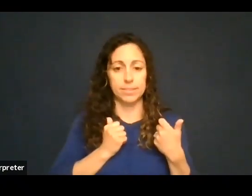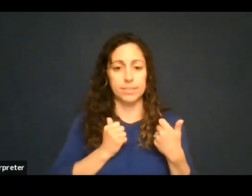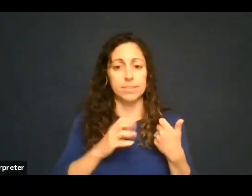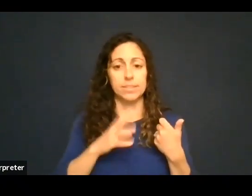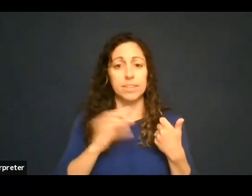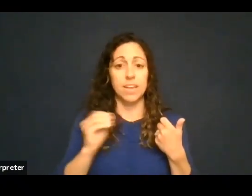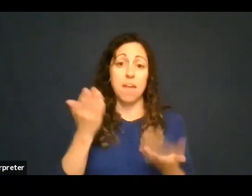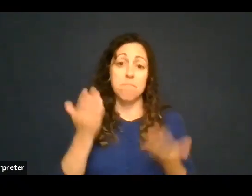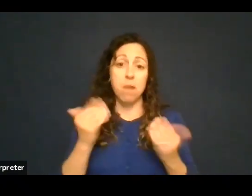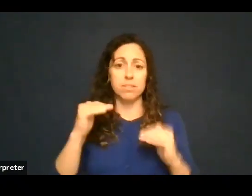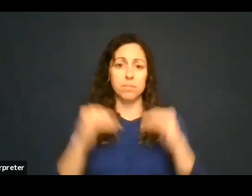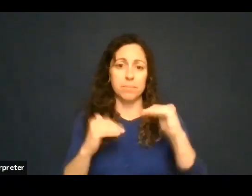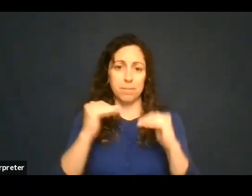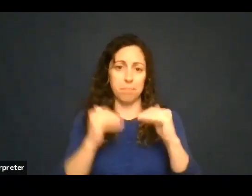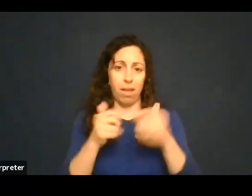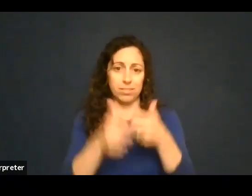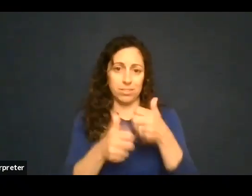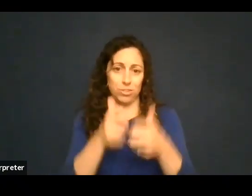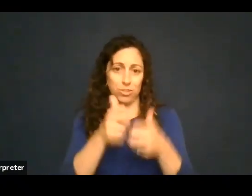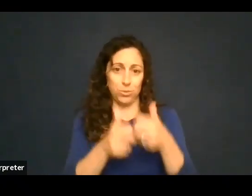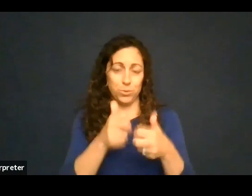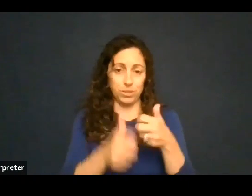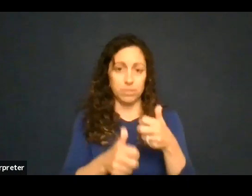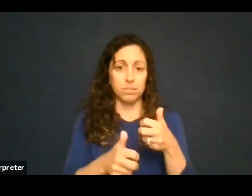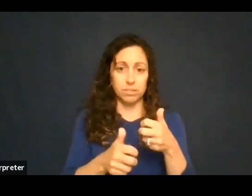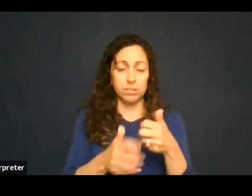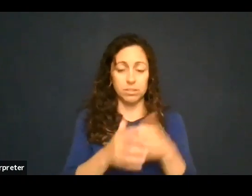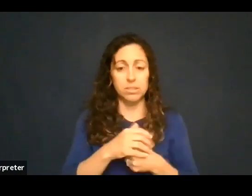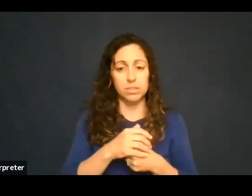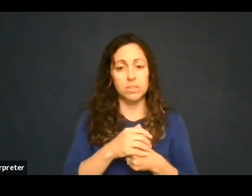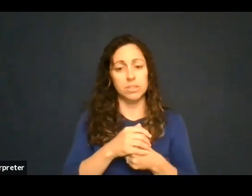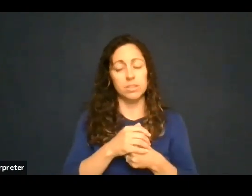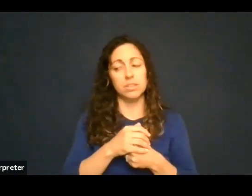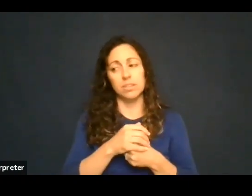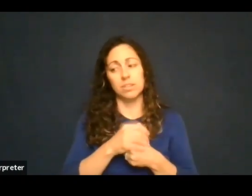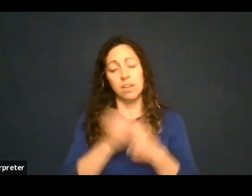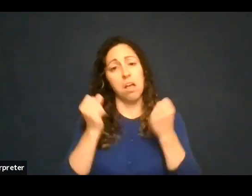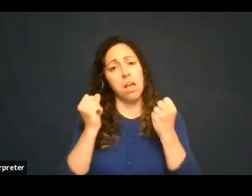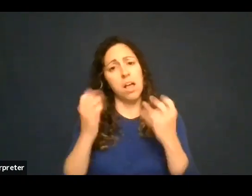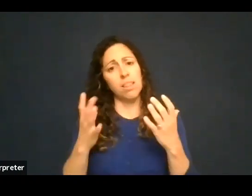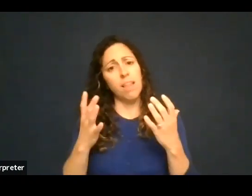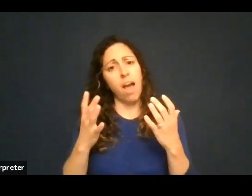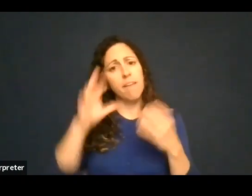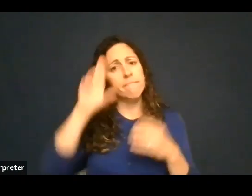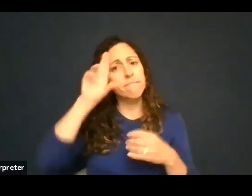And a lot of the cross cutting therapies for RP that are in